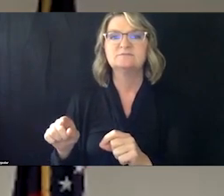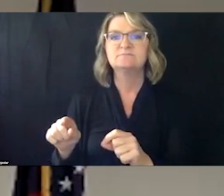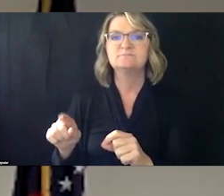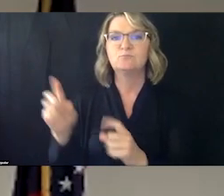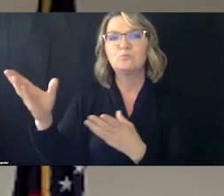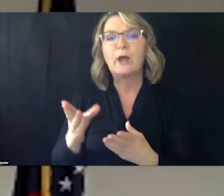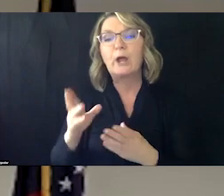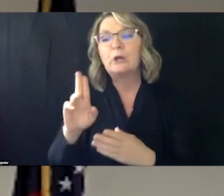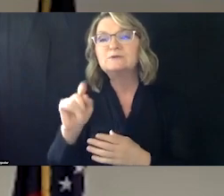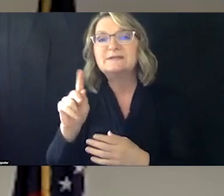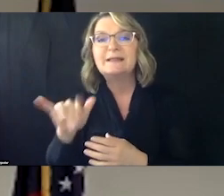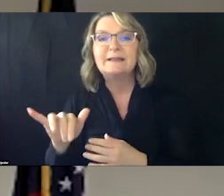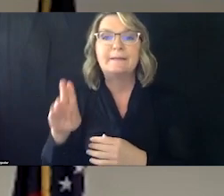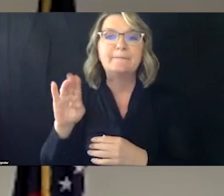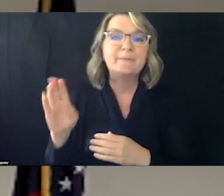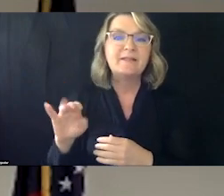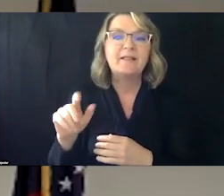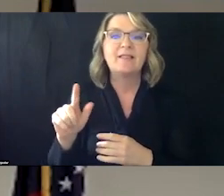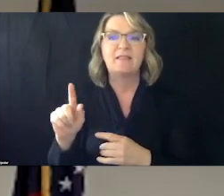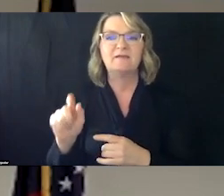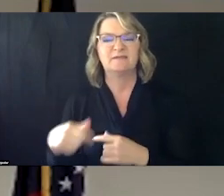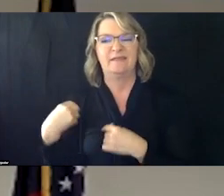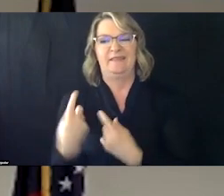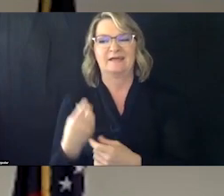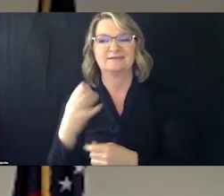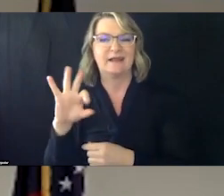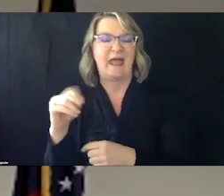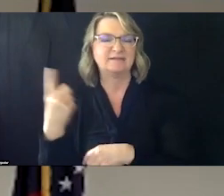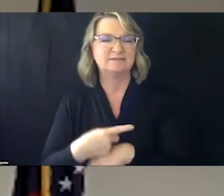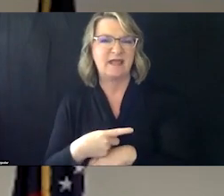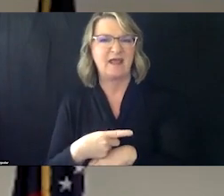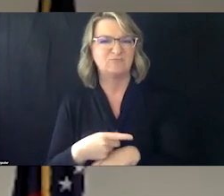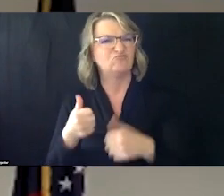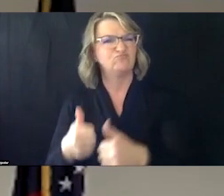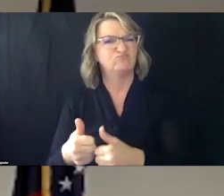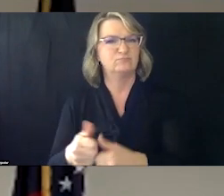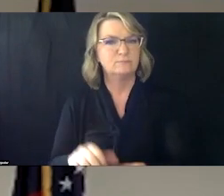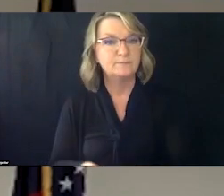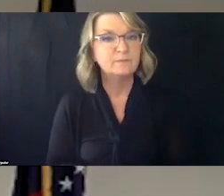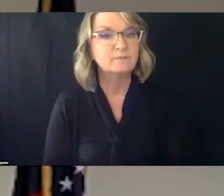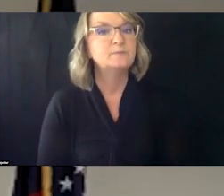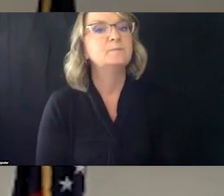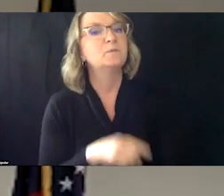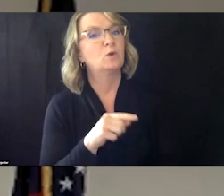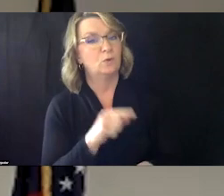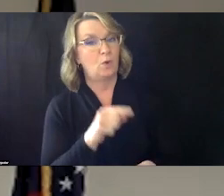saw on the video that you were in the Goodyear City Hall one of our locations I believe